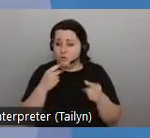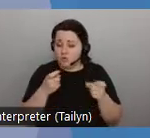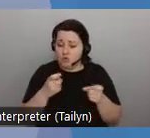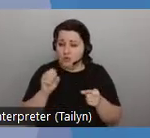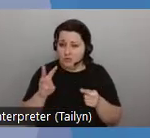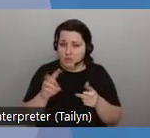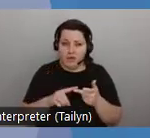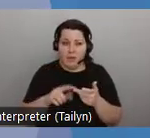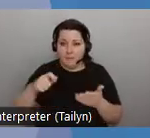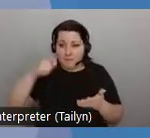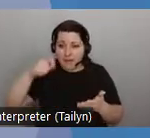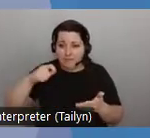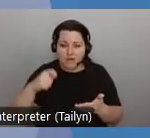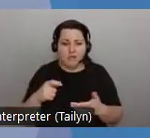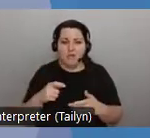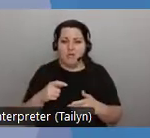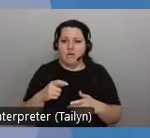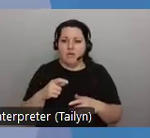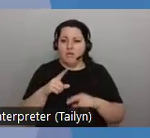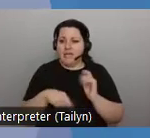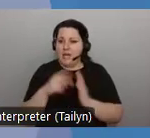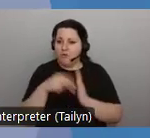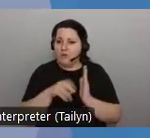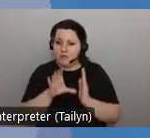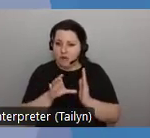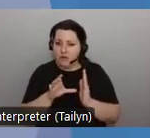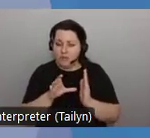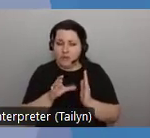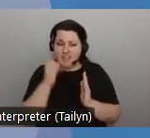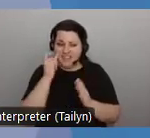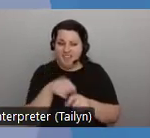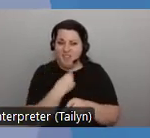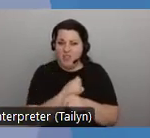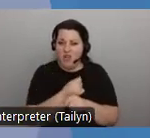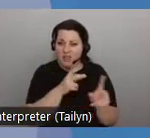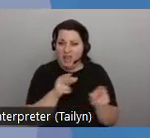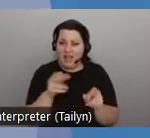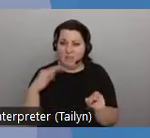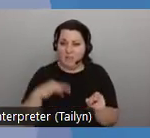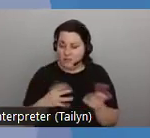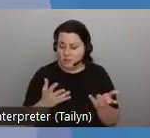so screen readers, voice control software, magnifiers, can't read a document,